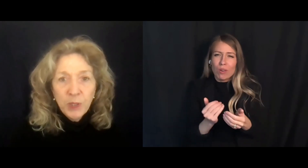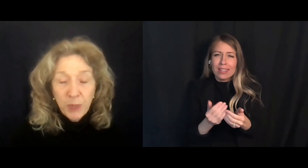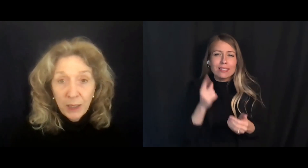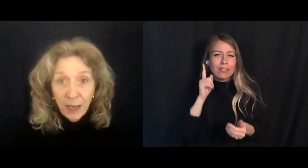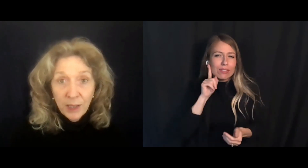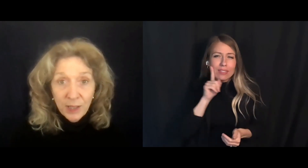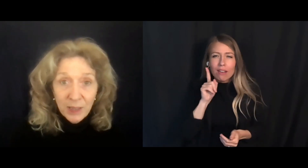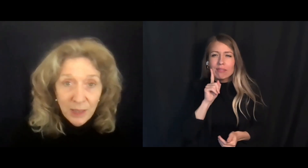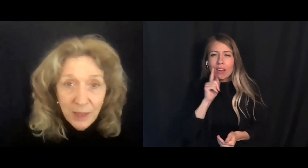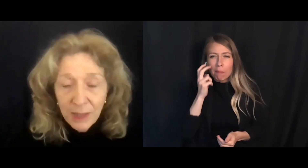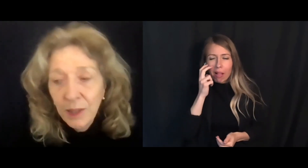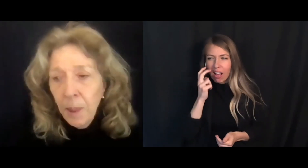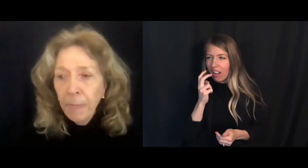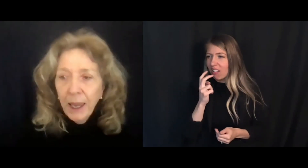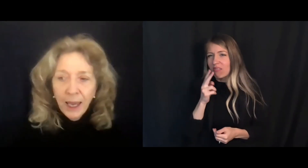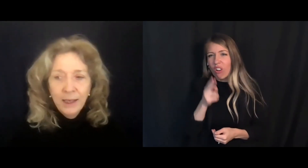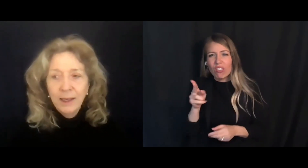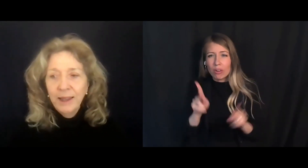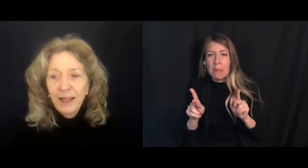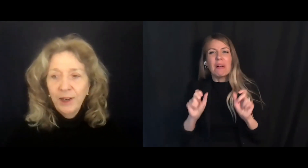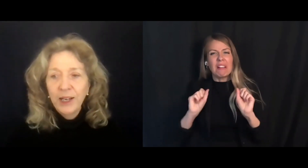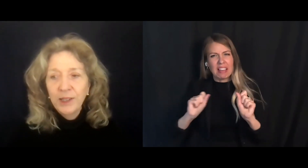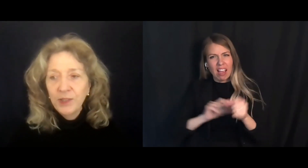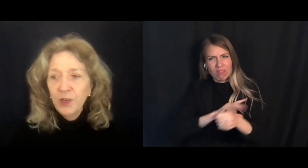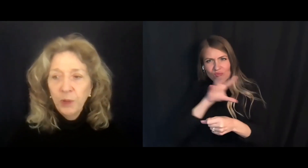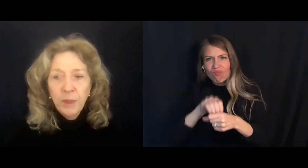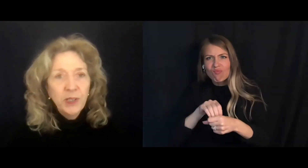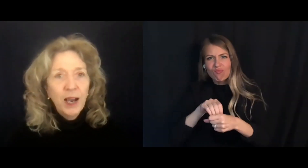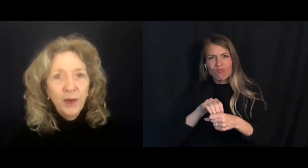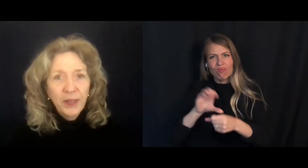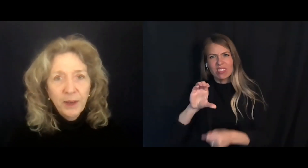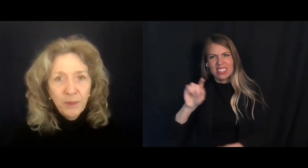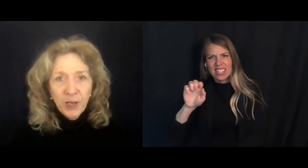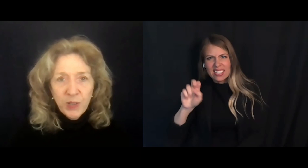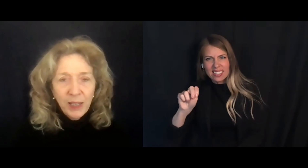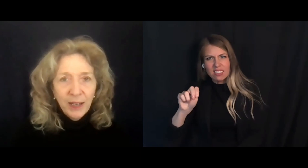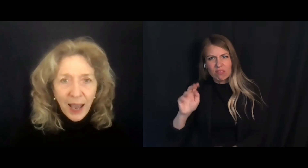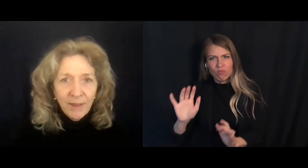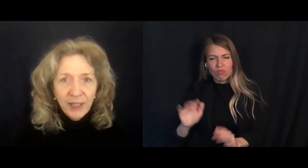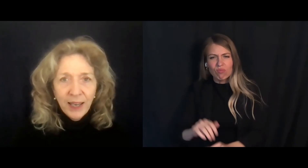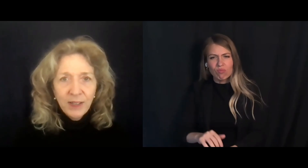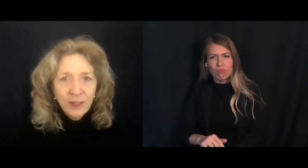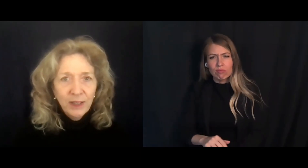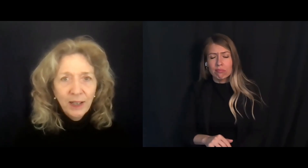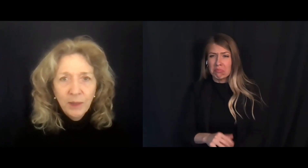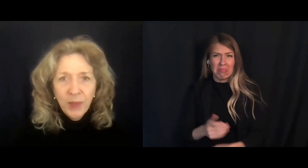to be engaged citizens. And there is no limit to how much they can advocate